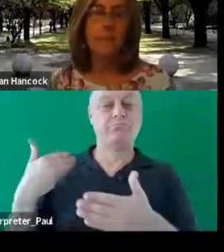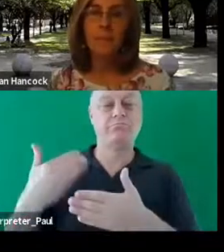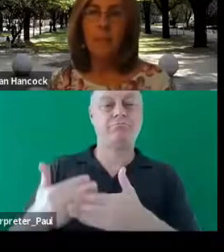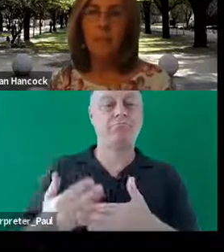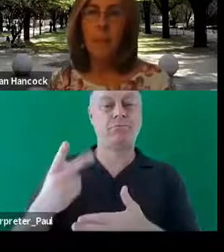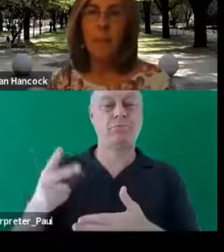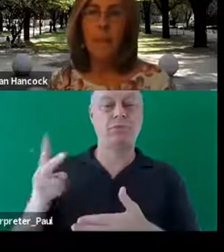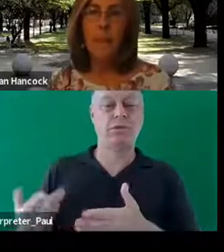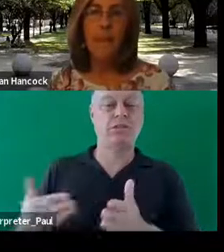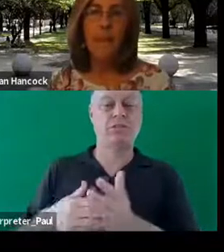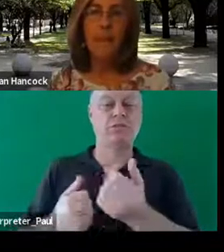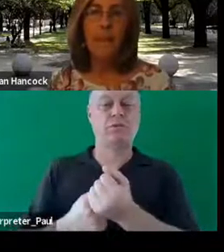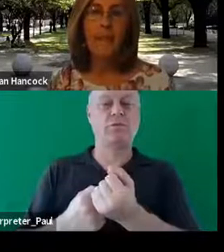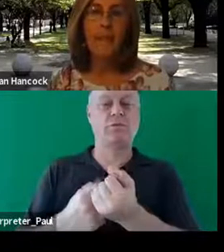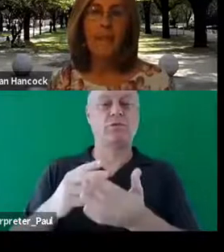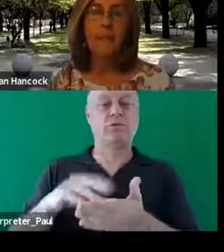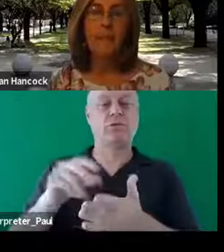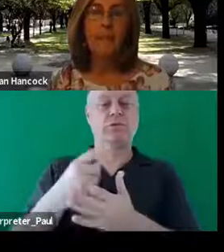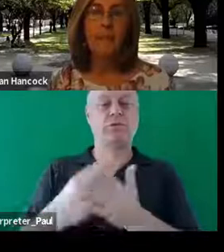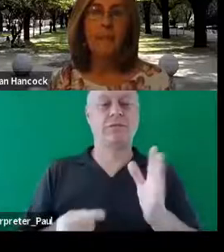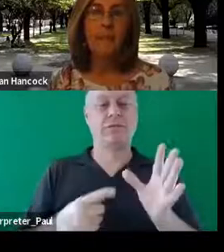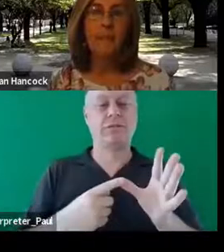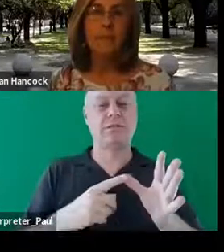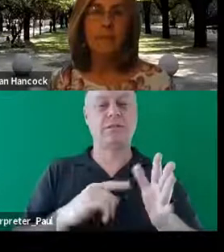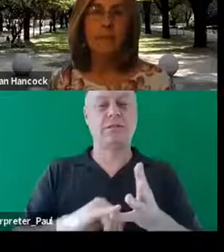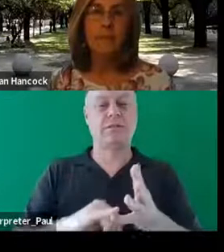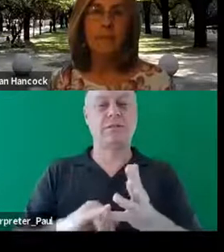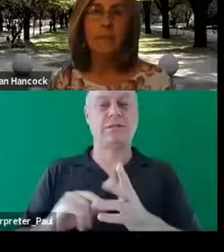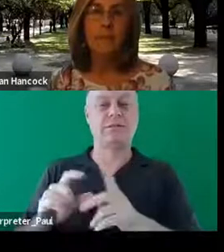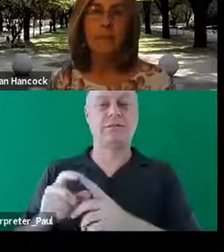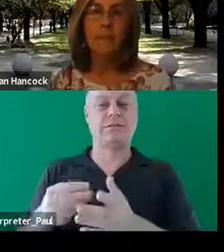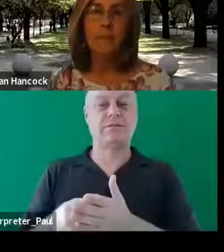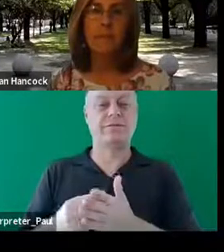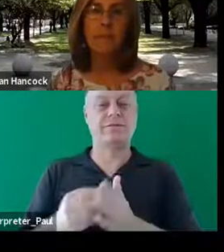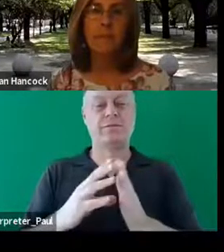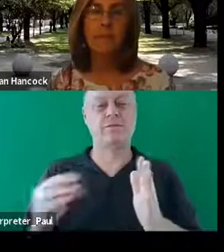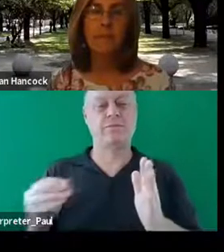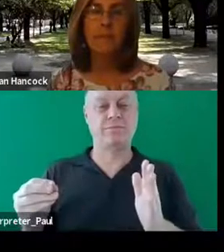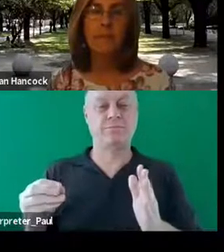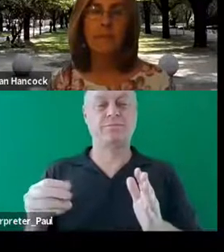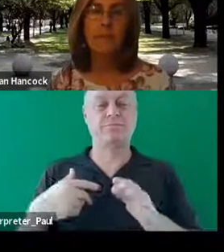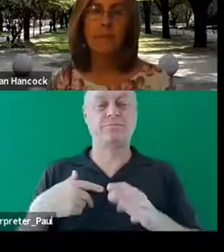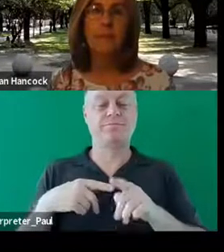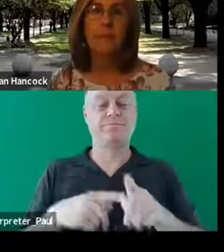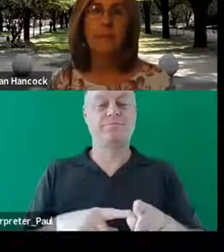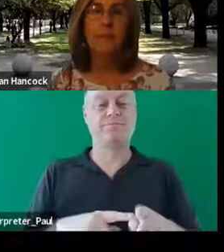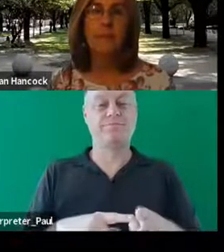support for students with disability, the ASSD funding model, was used whereby approximately 60